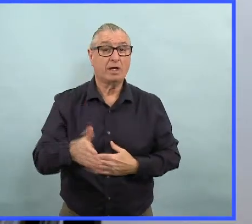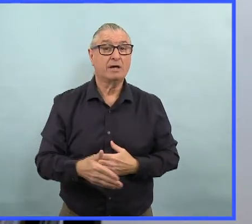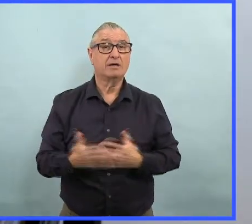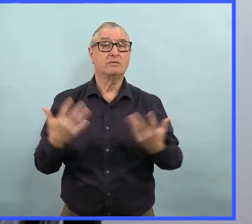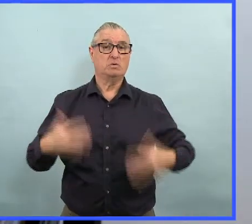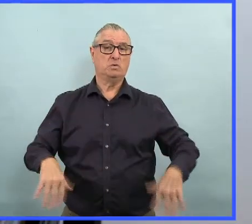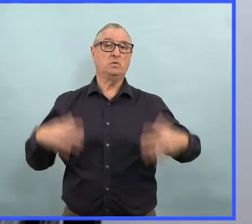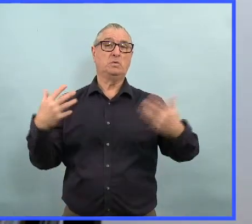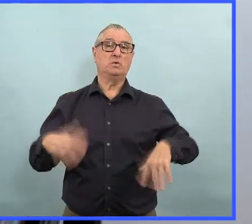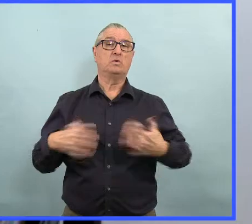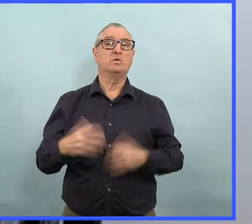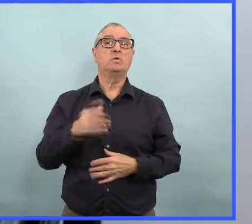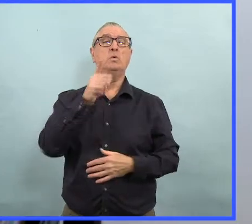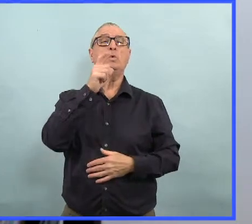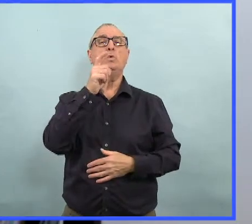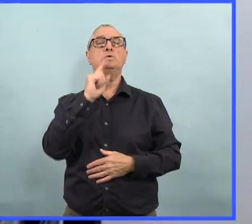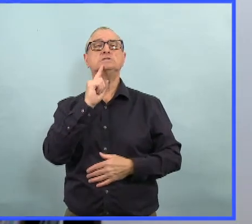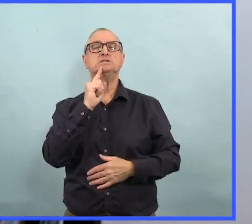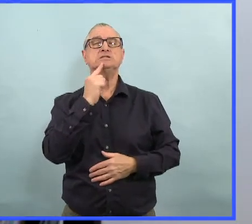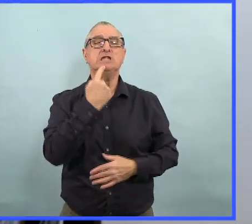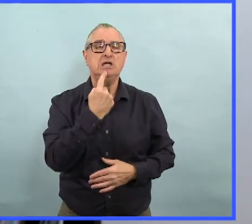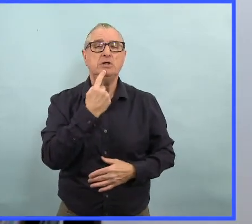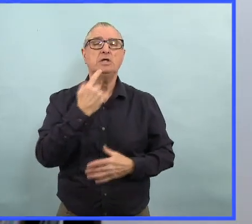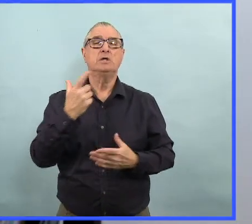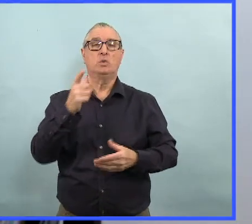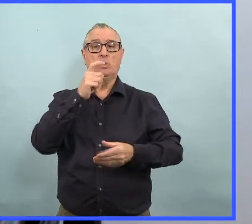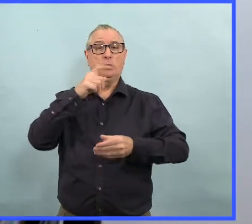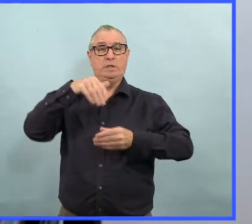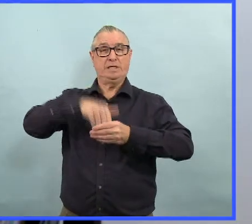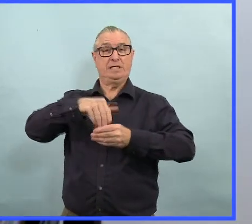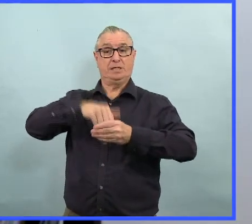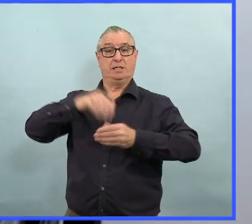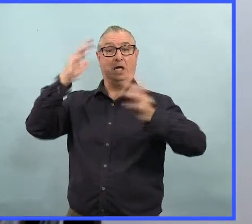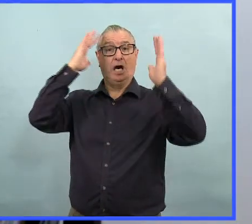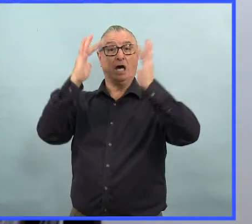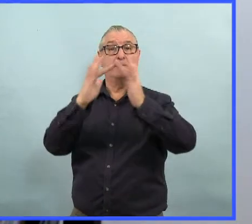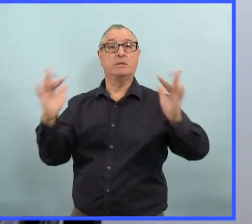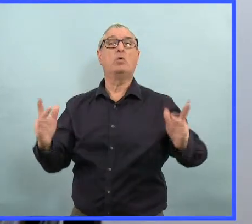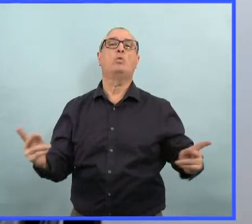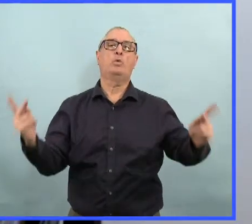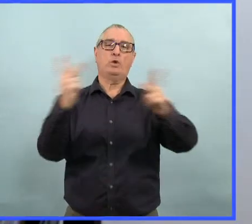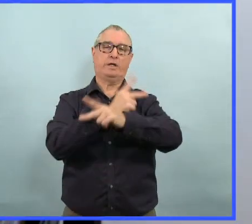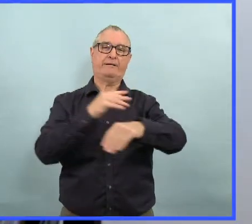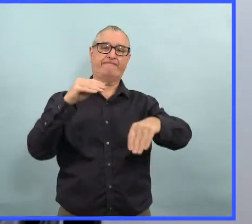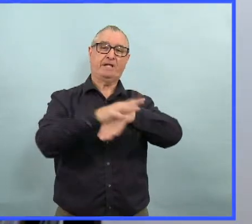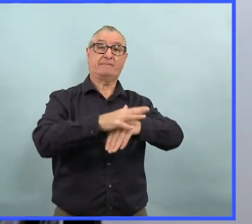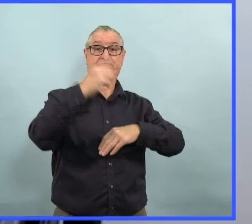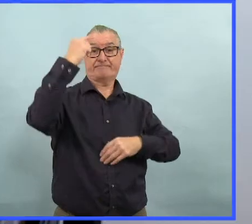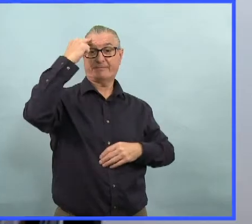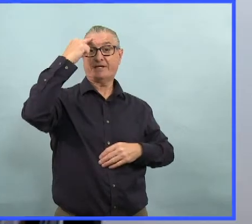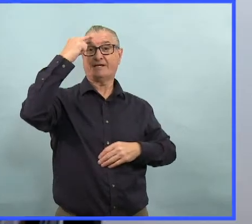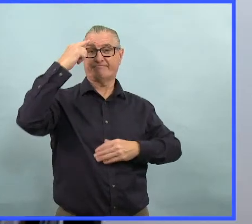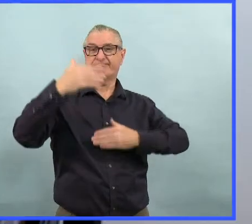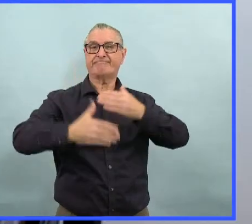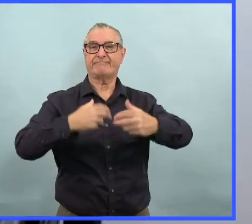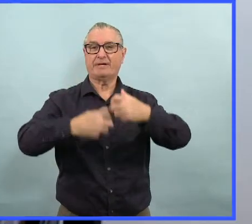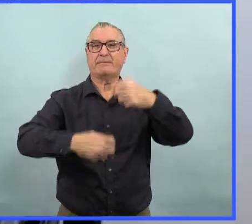that required hospitalization even those with mild symptoms still experienced higher rates of lasting